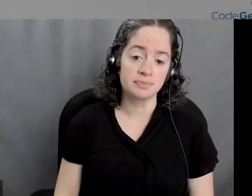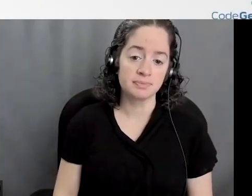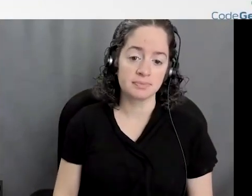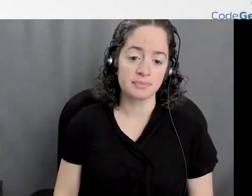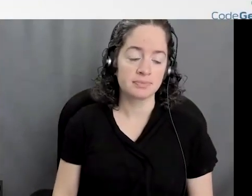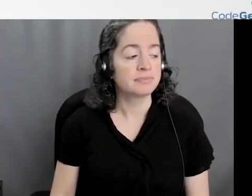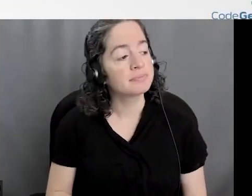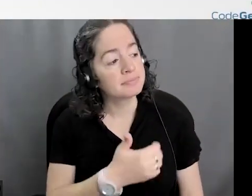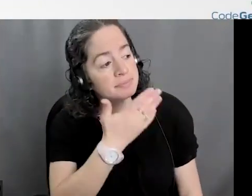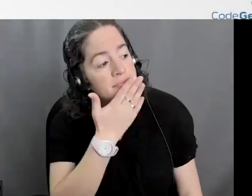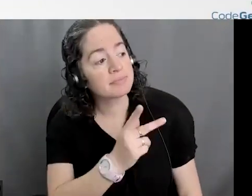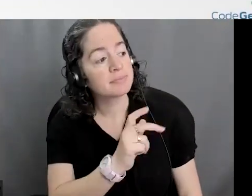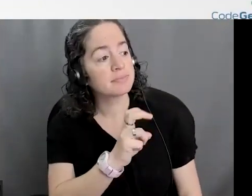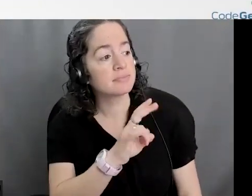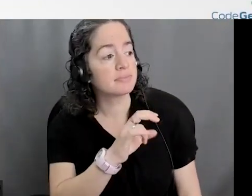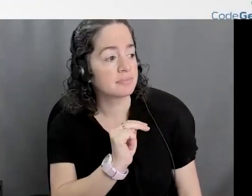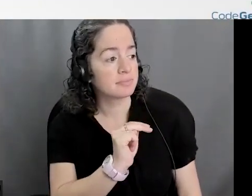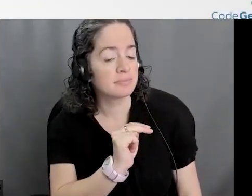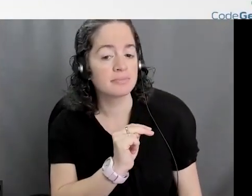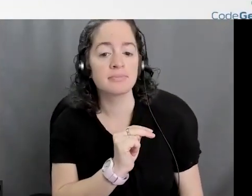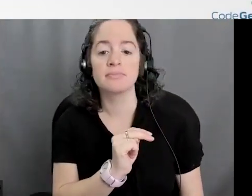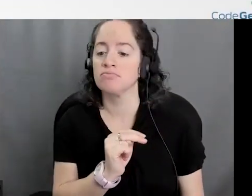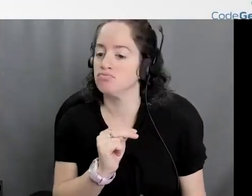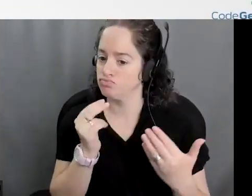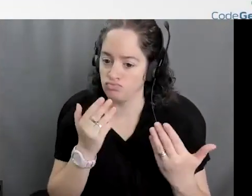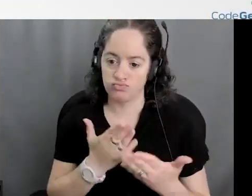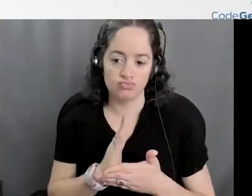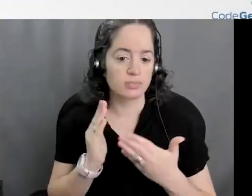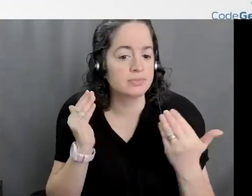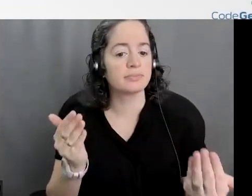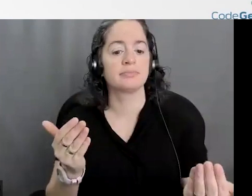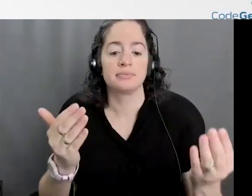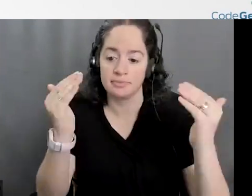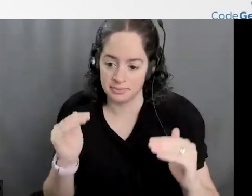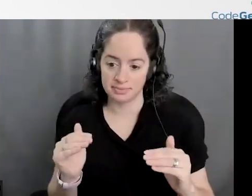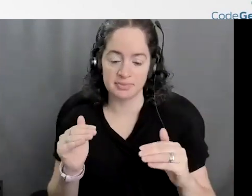Thank you, Kevin. Diving into our specific topics for today.